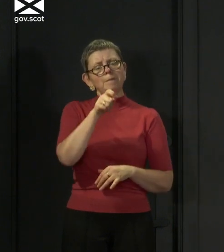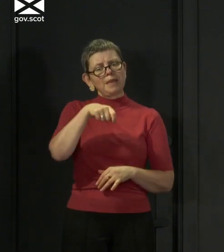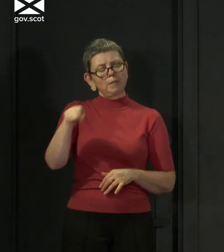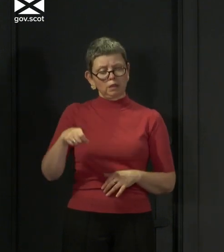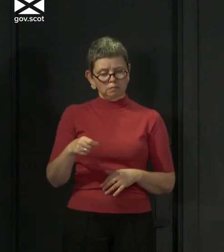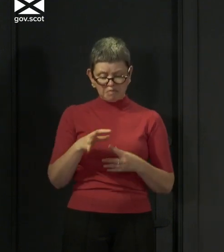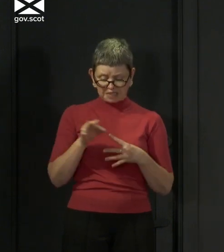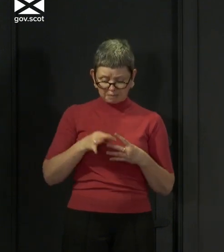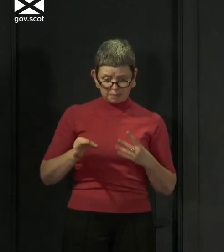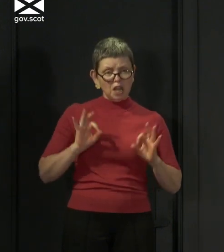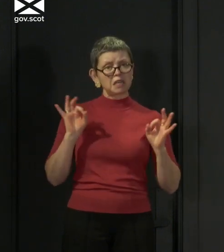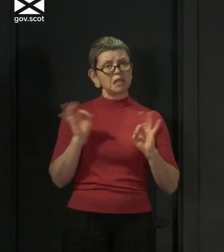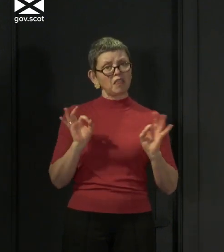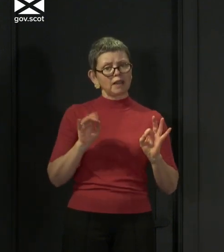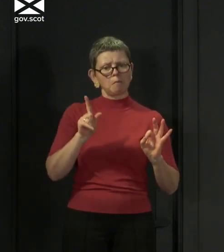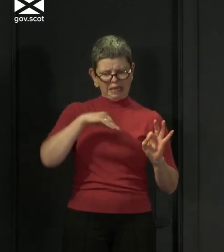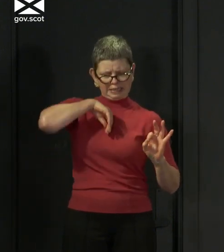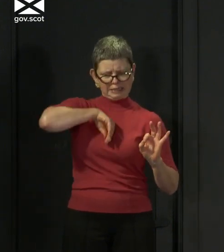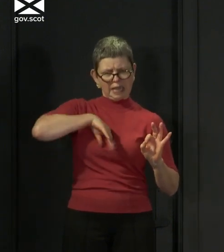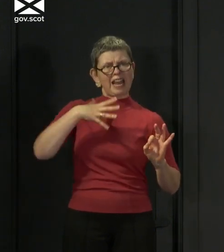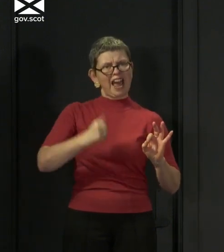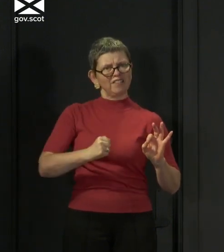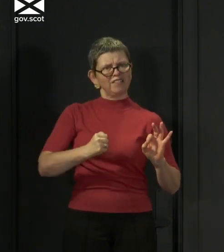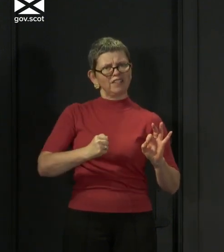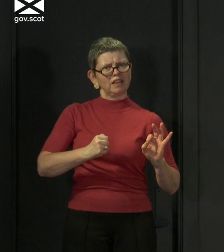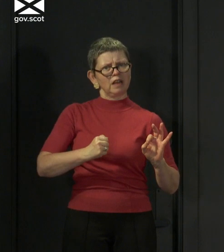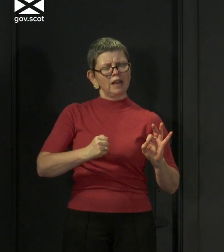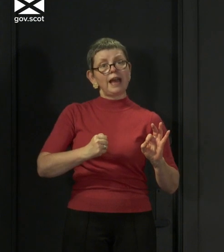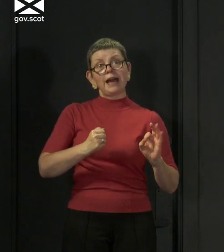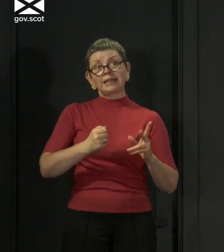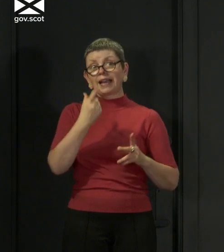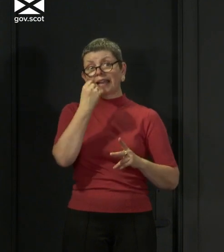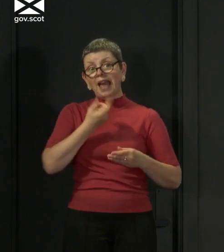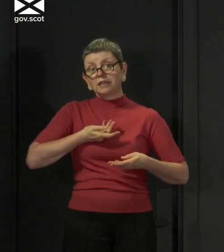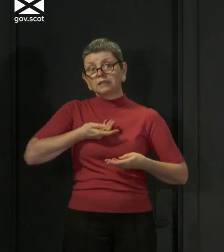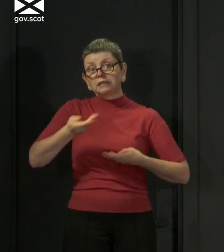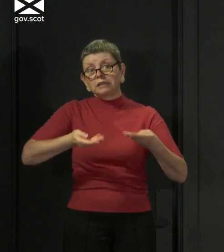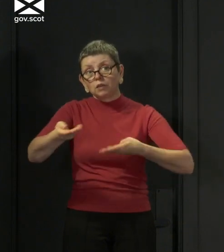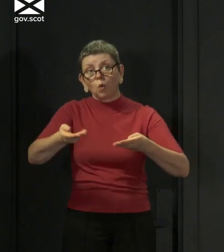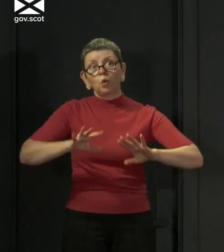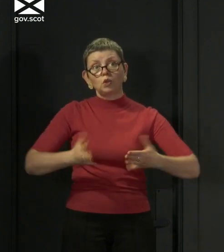and the likelihood of them spreading the virus. That is why we do now test some people who